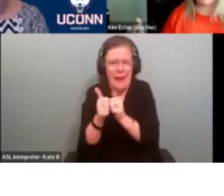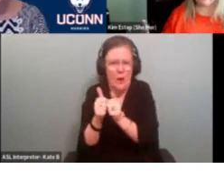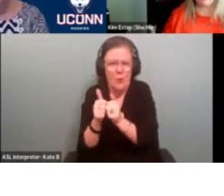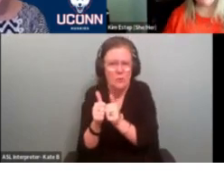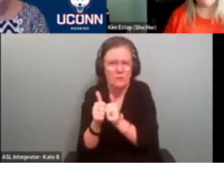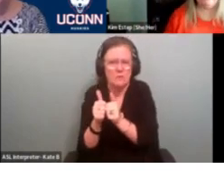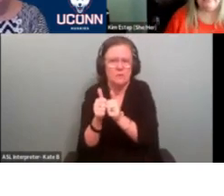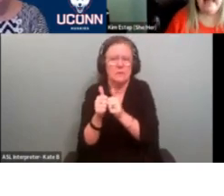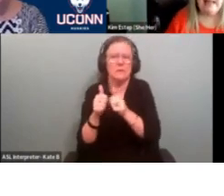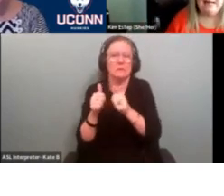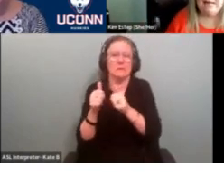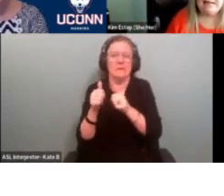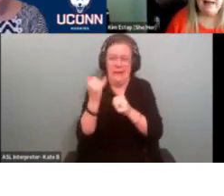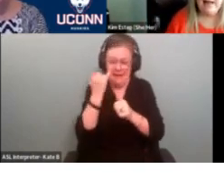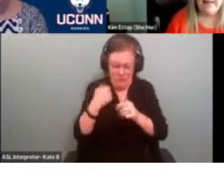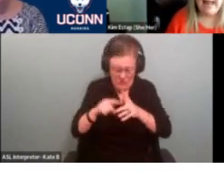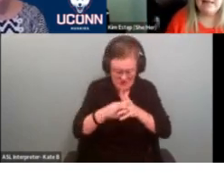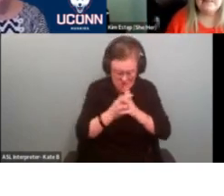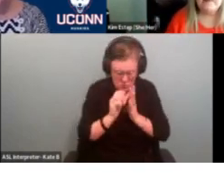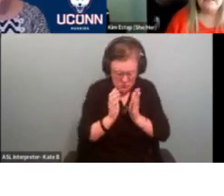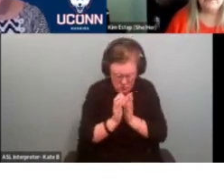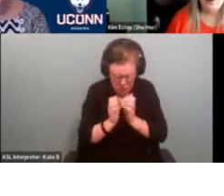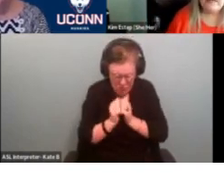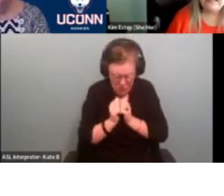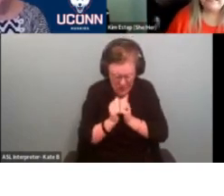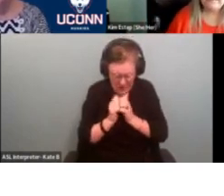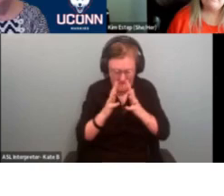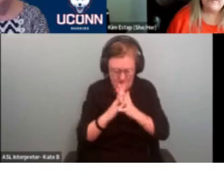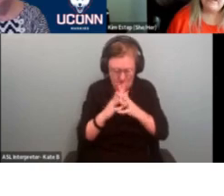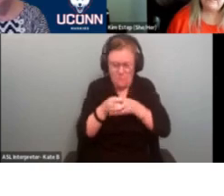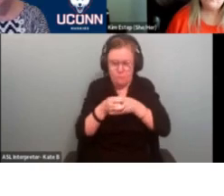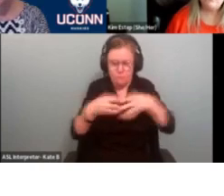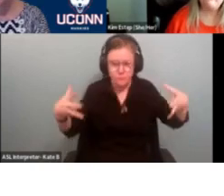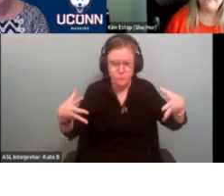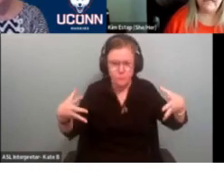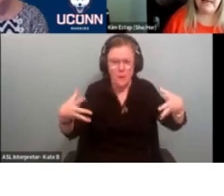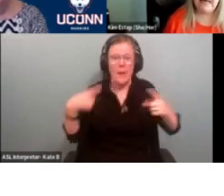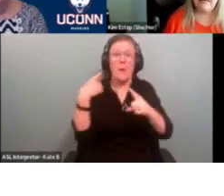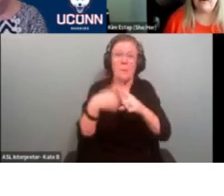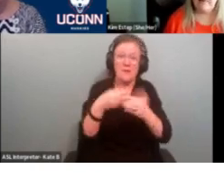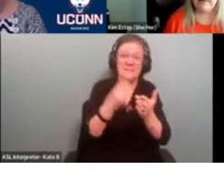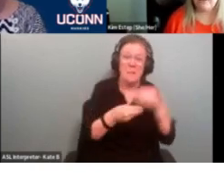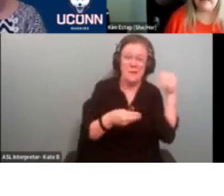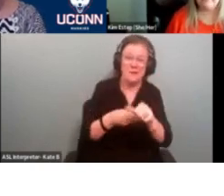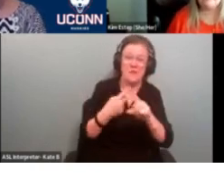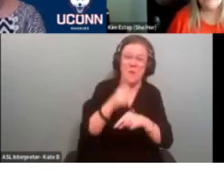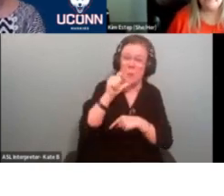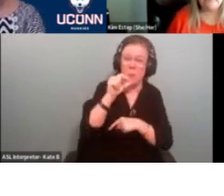scale and, and it's being increasingly funded through a Medicaid arrangement. And so we